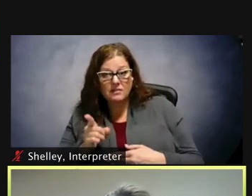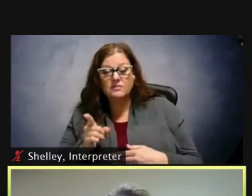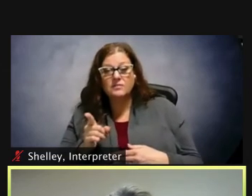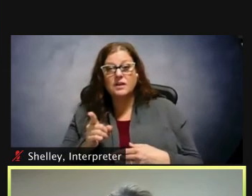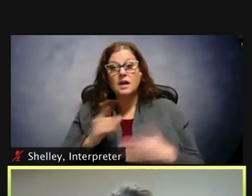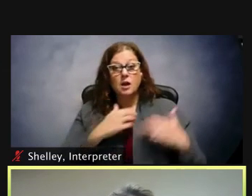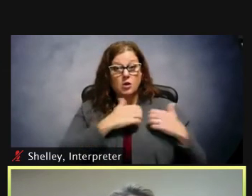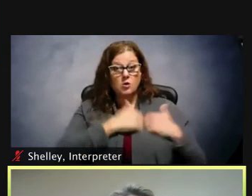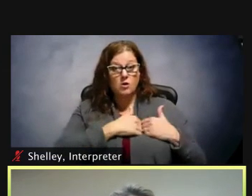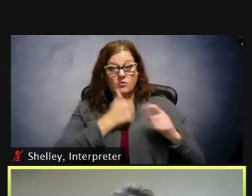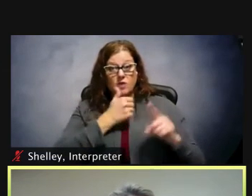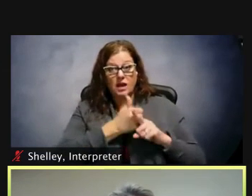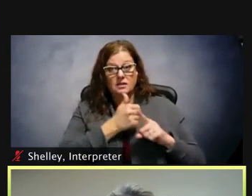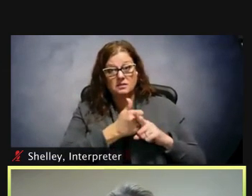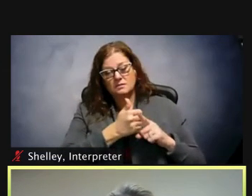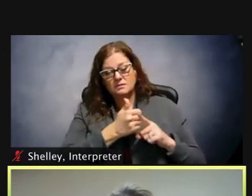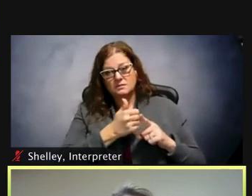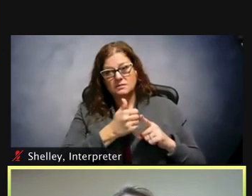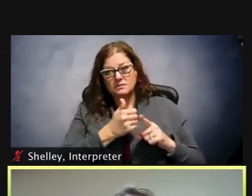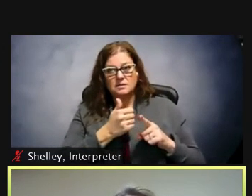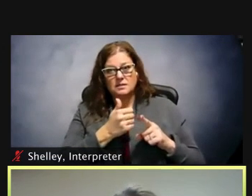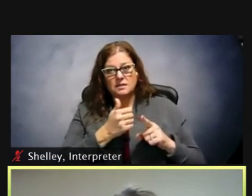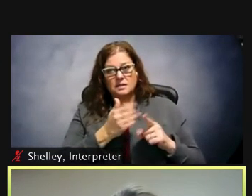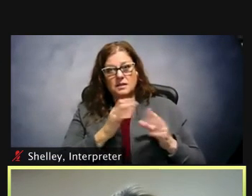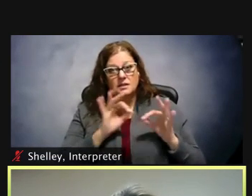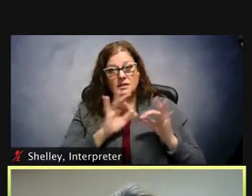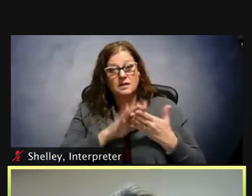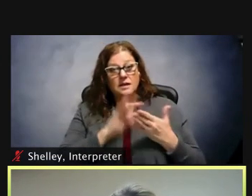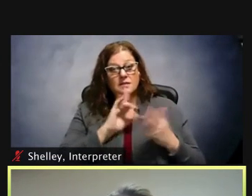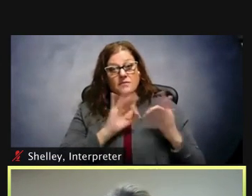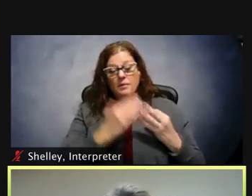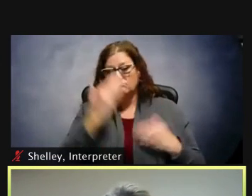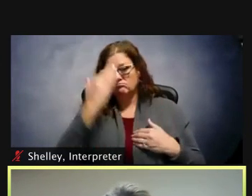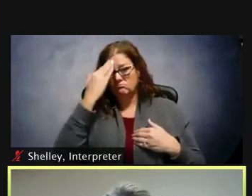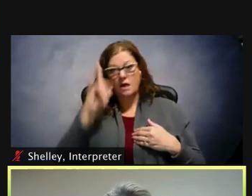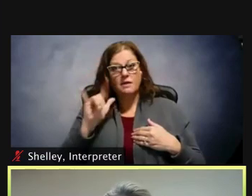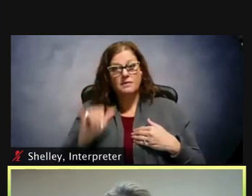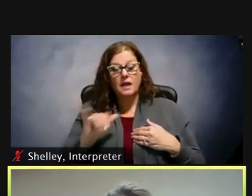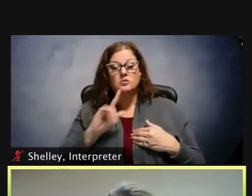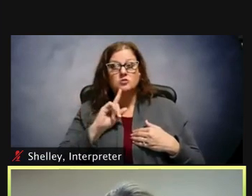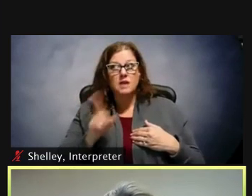who's the significant other in the family was very knowledgeable. She actually was one of my